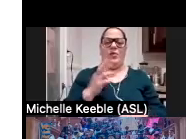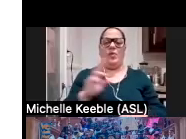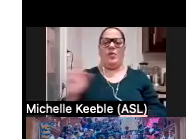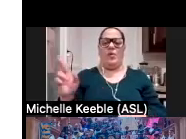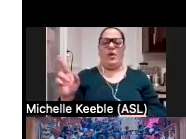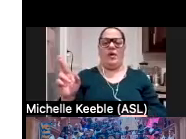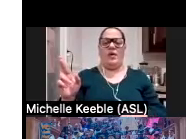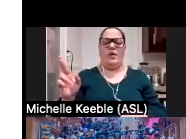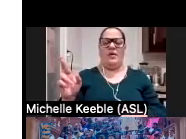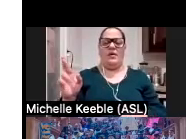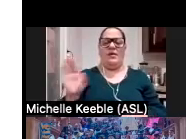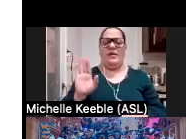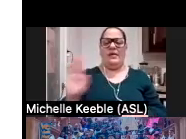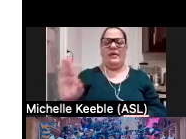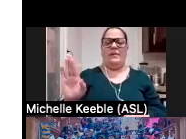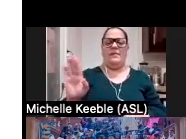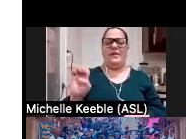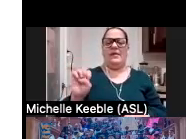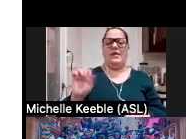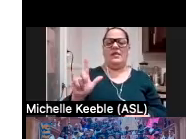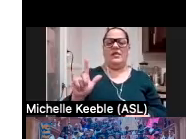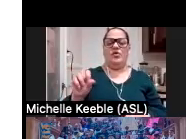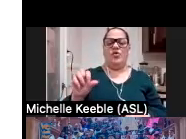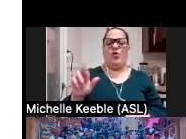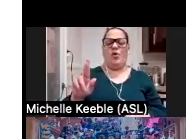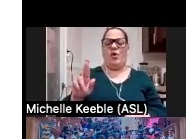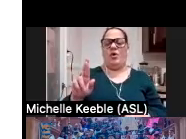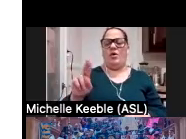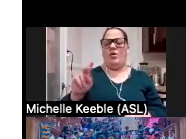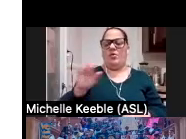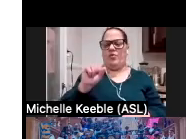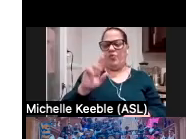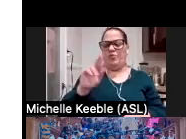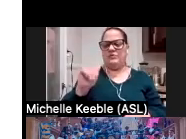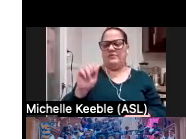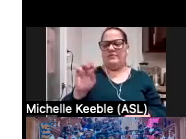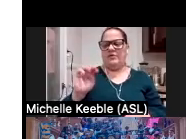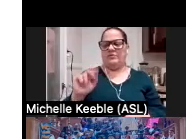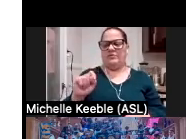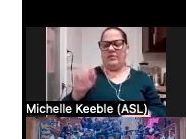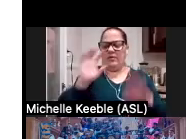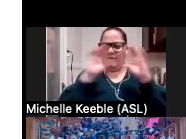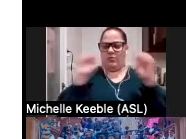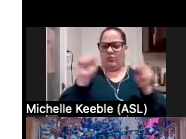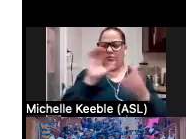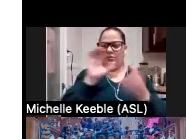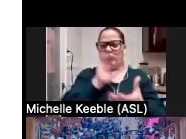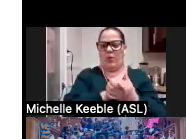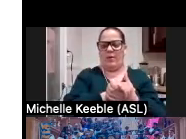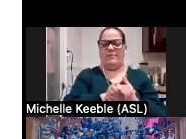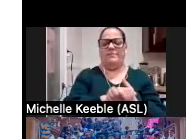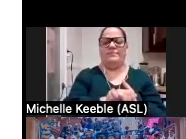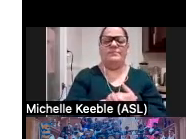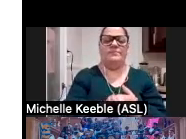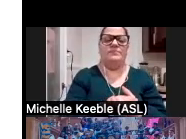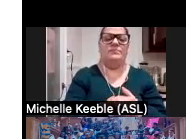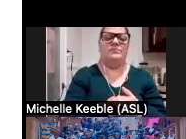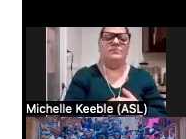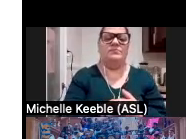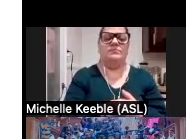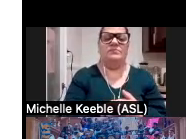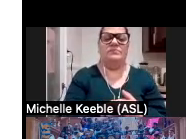of him and Eleanor Roosevelt. Um, so can I have the next slide, please, Natalie?